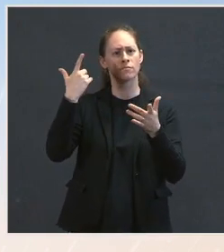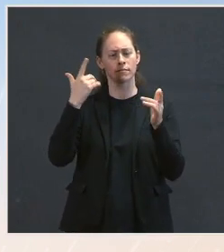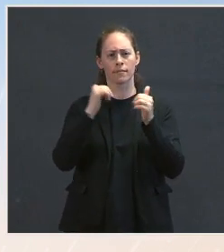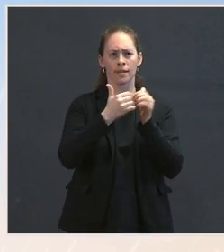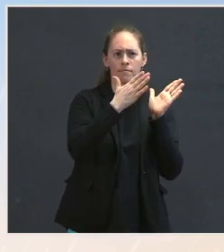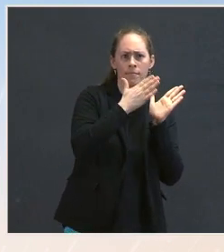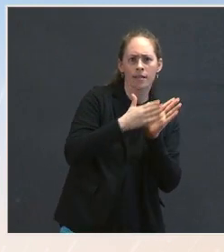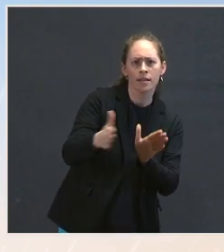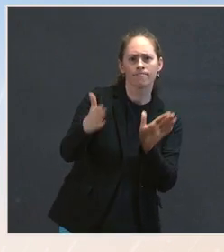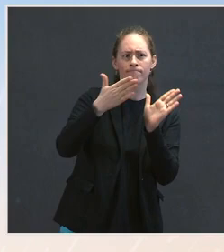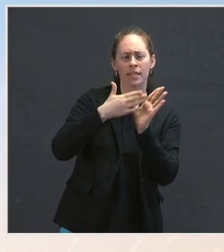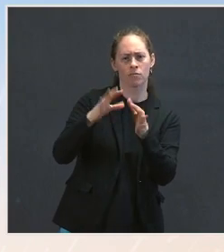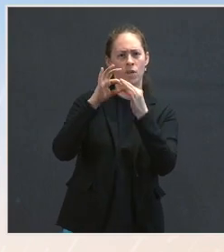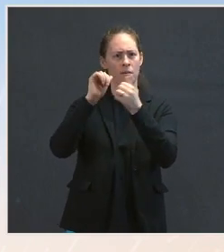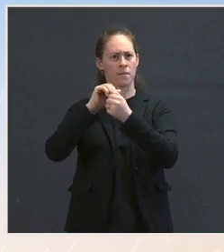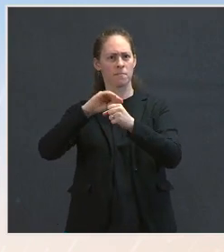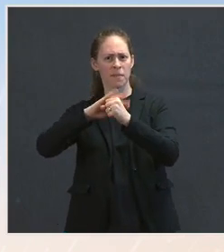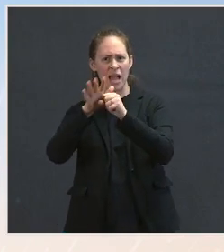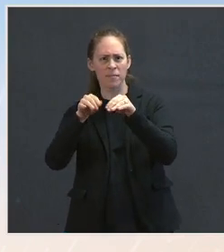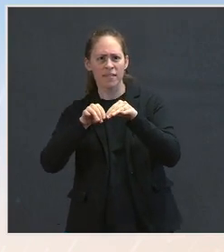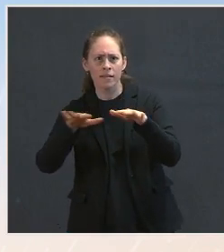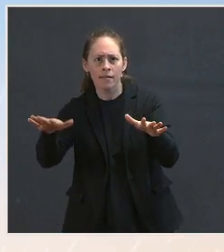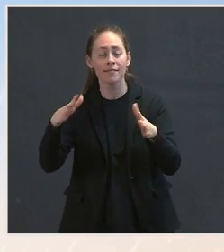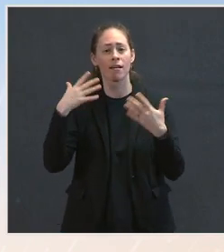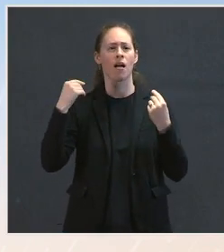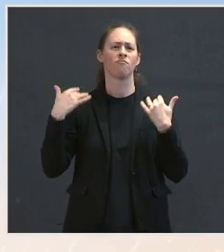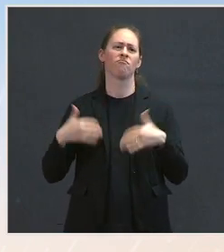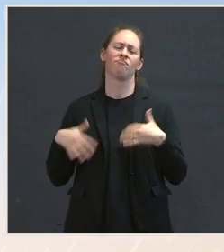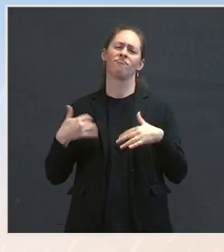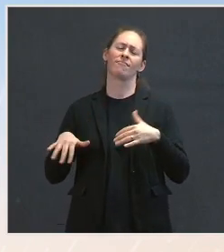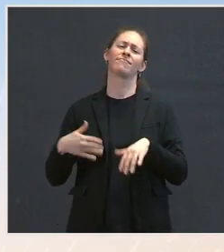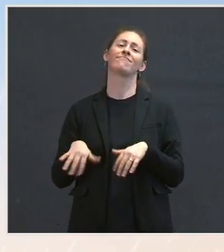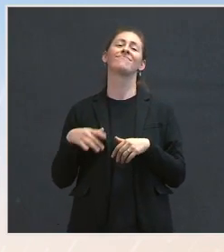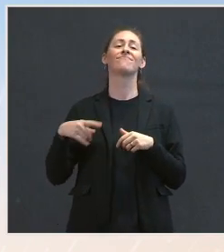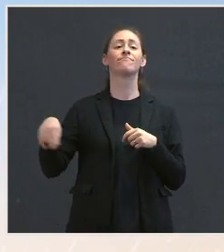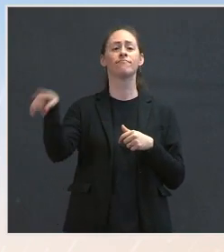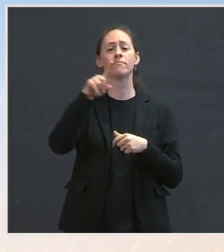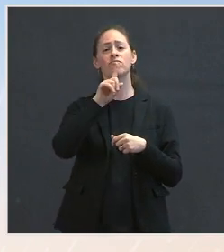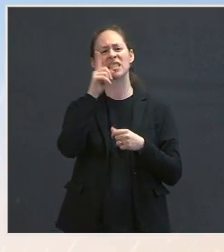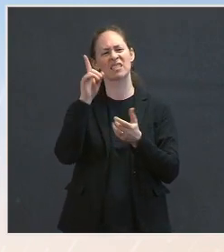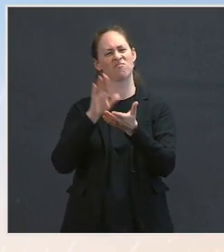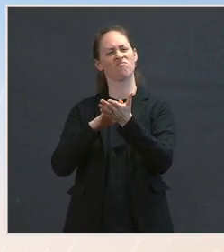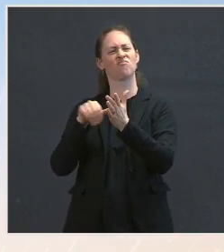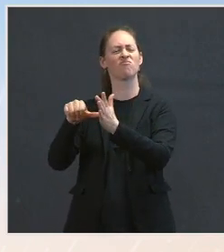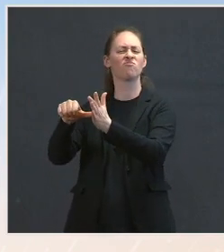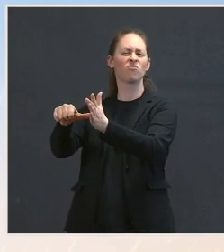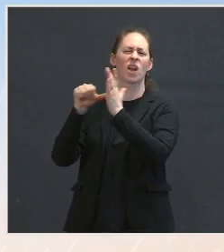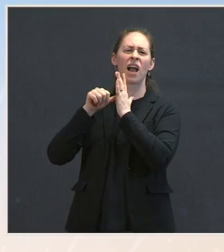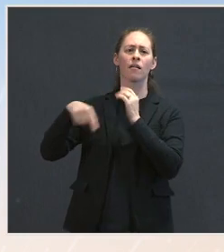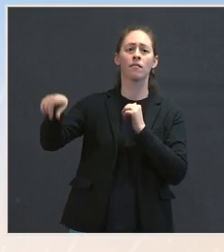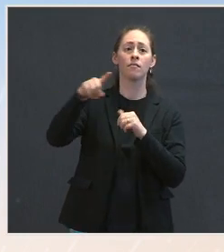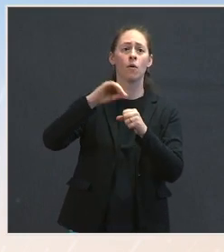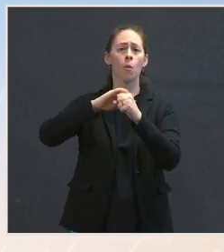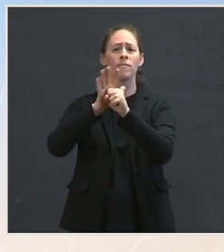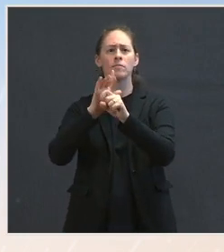He will commend the COVID Response Team's extraordinary whole-of-government effort to get shots in the arms of Americans,